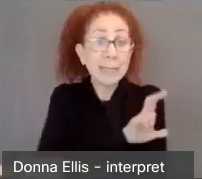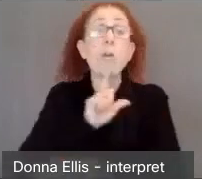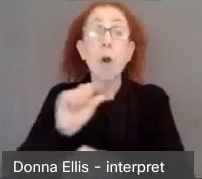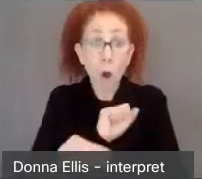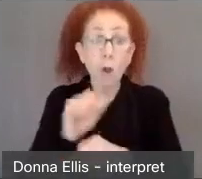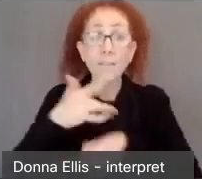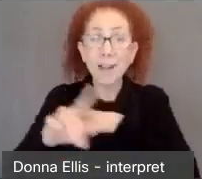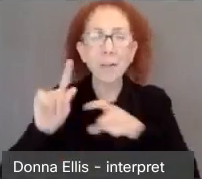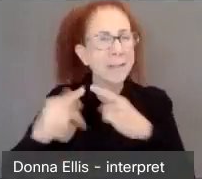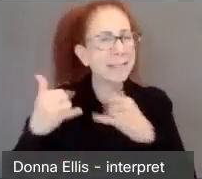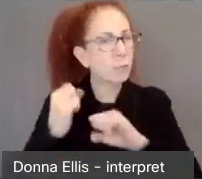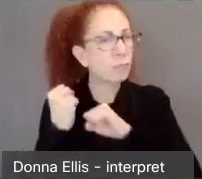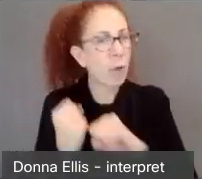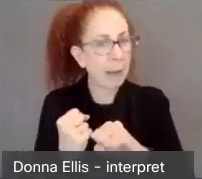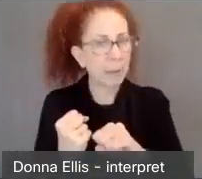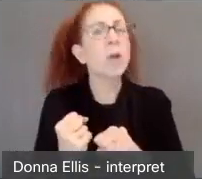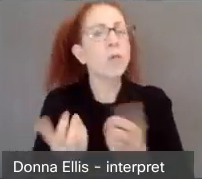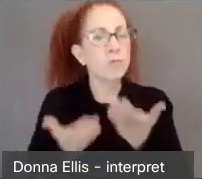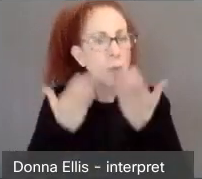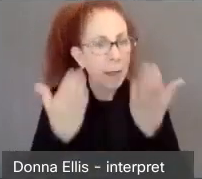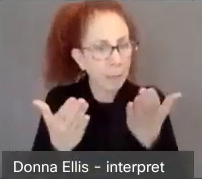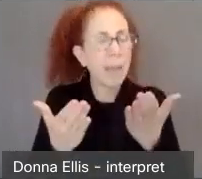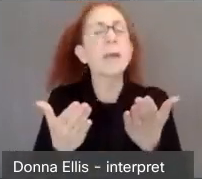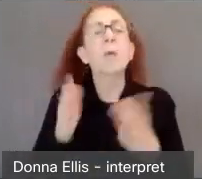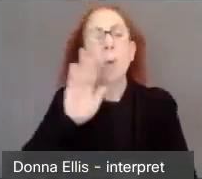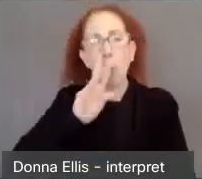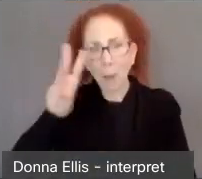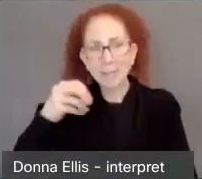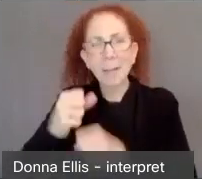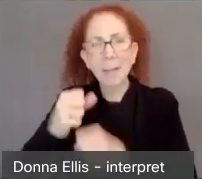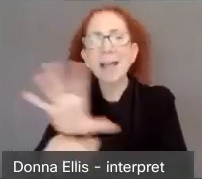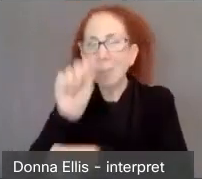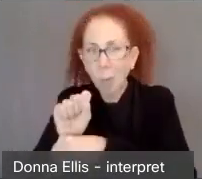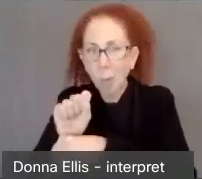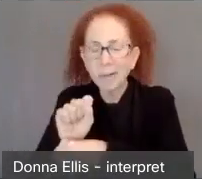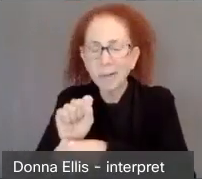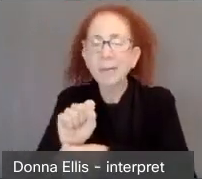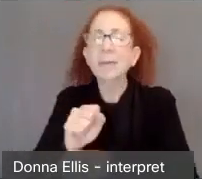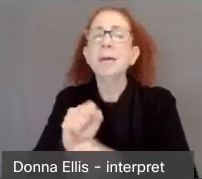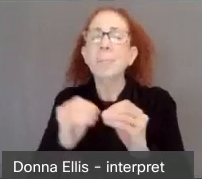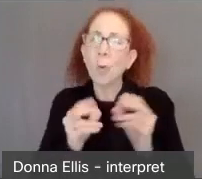recommend that people make an appointment on our website to speed up the on-site check-in process.